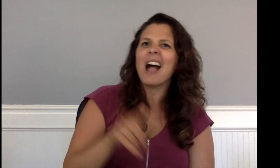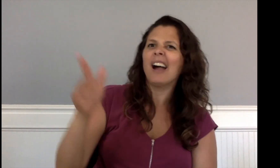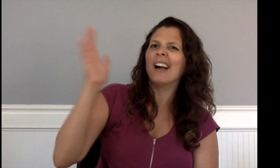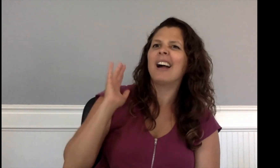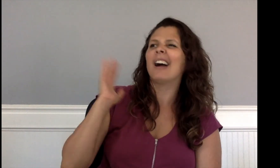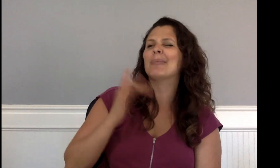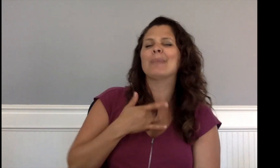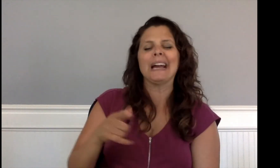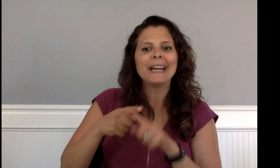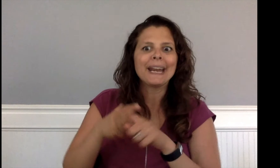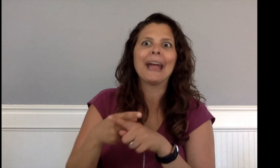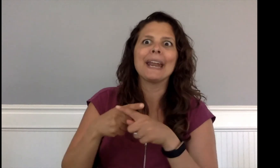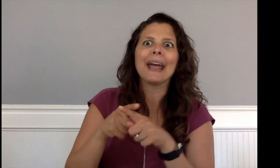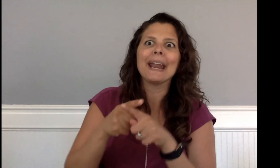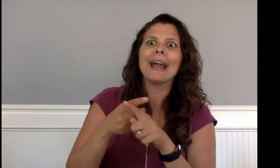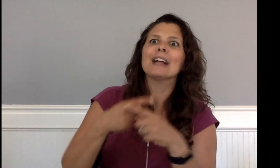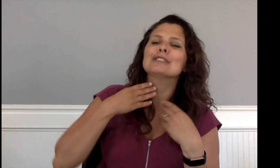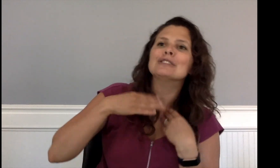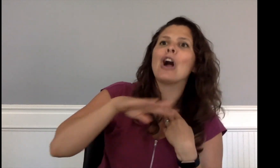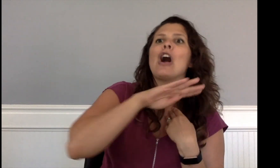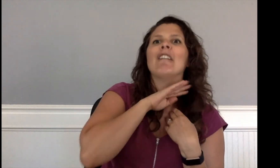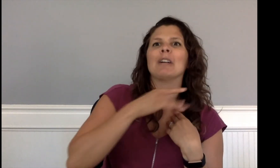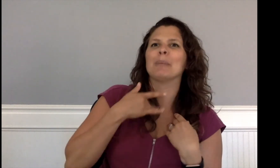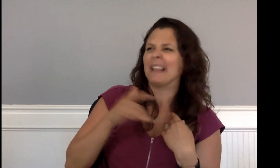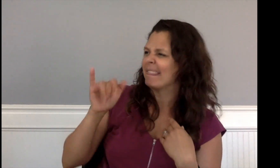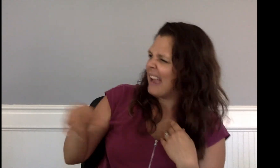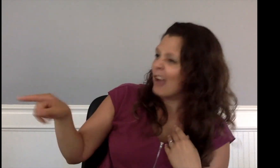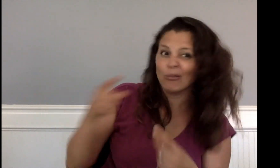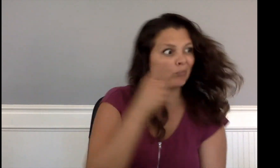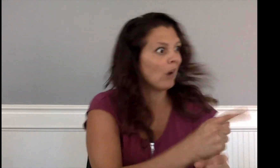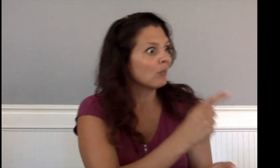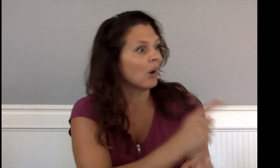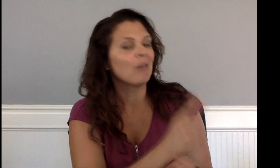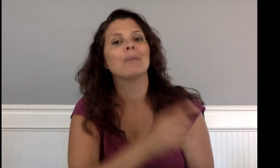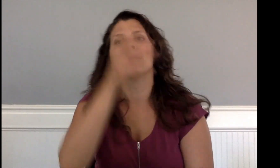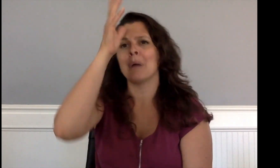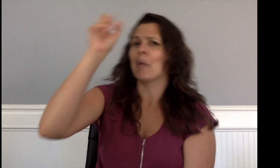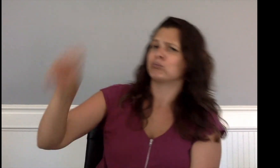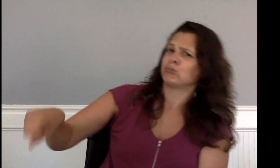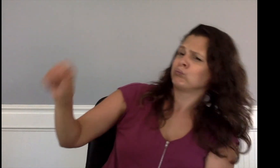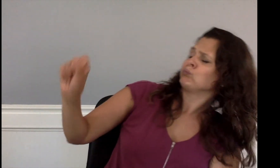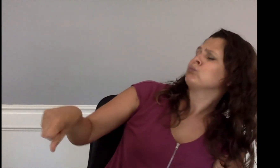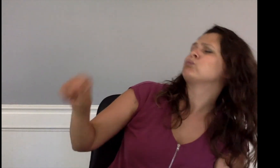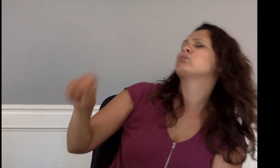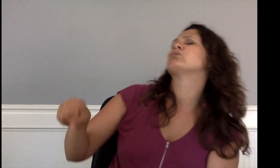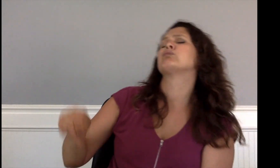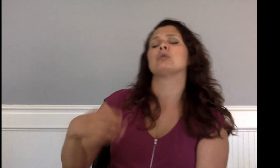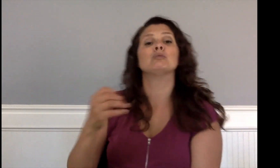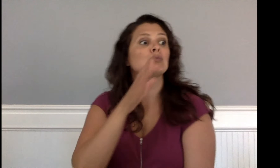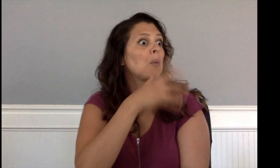who was always knitting you scarves and such?' Didn't I say that, Irving?" "Ayuh," Grandpa Tickler said.